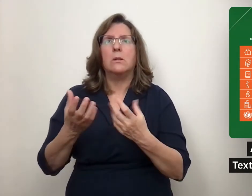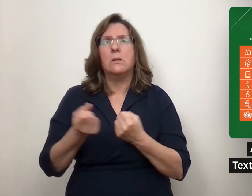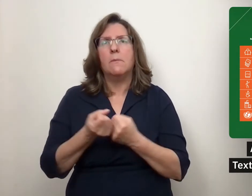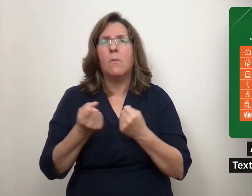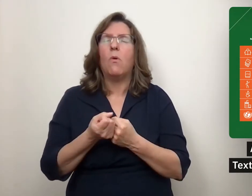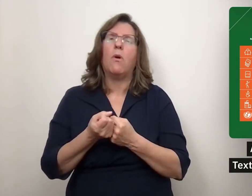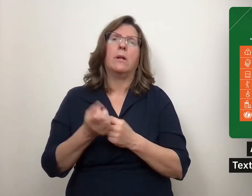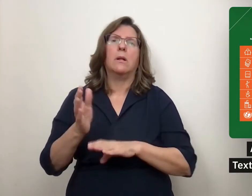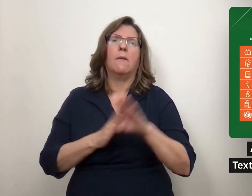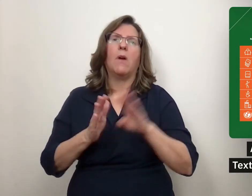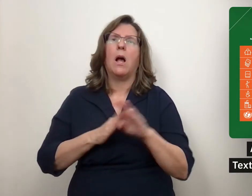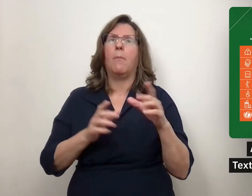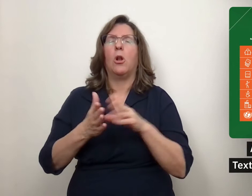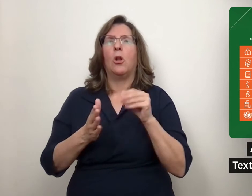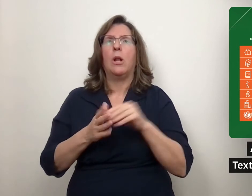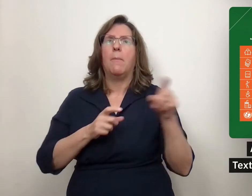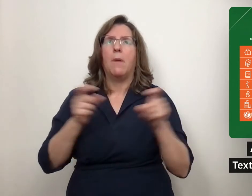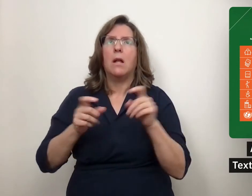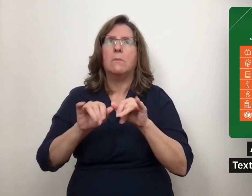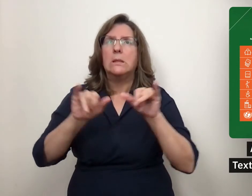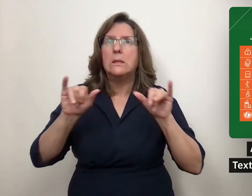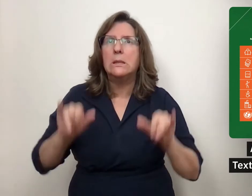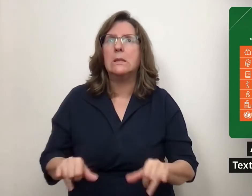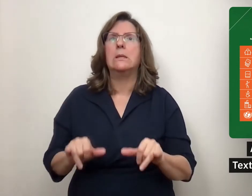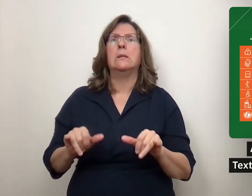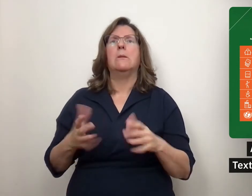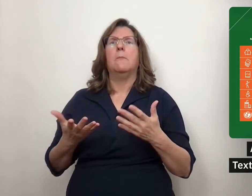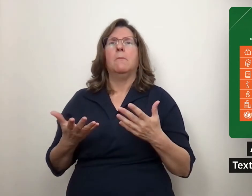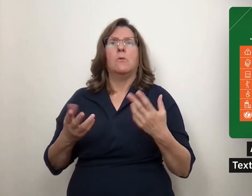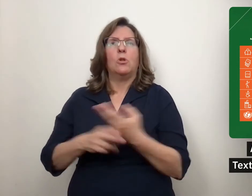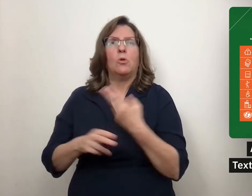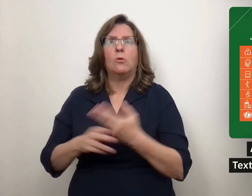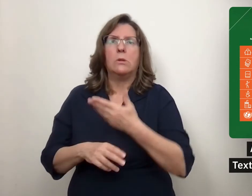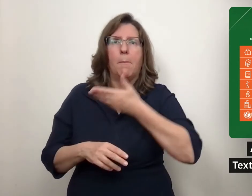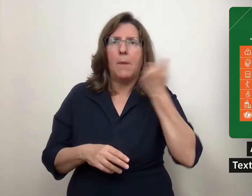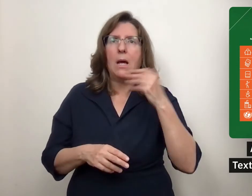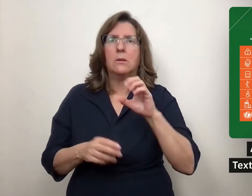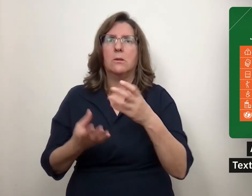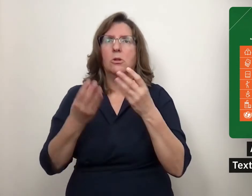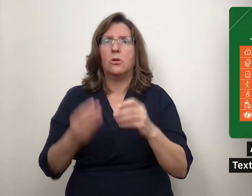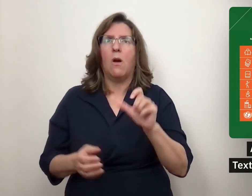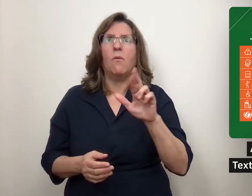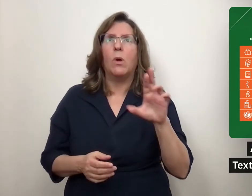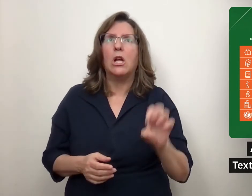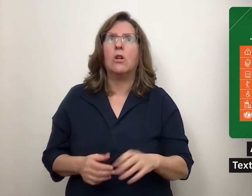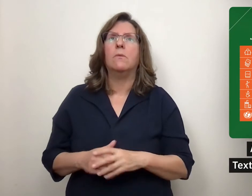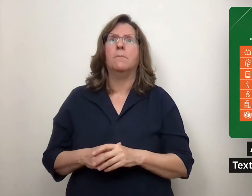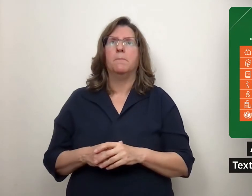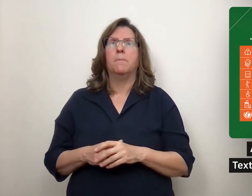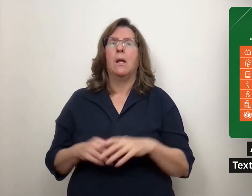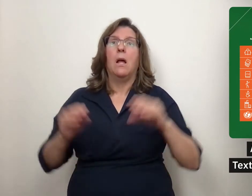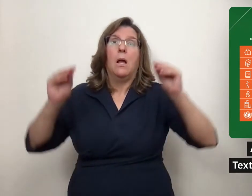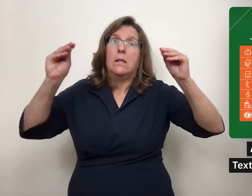Technologists support the development of the learning management system, and determine the necessary software.